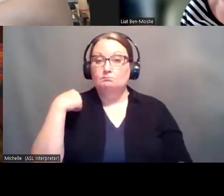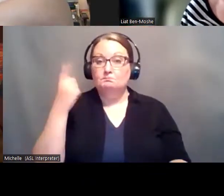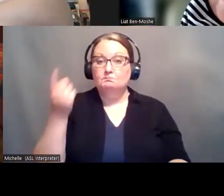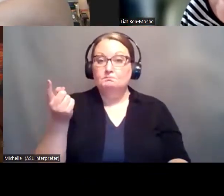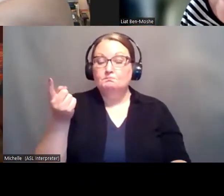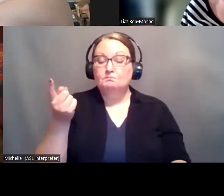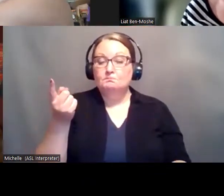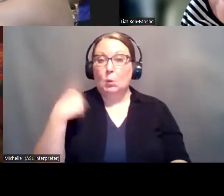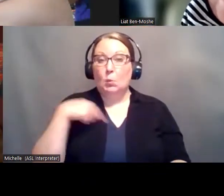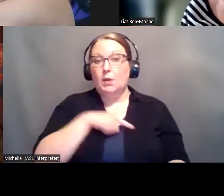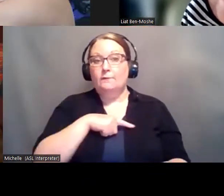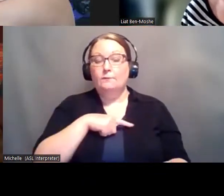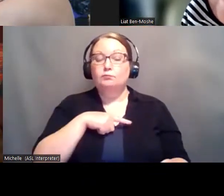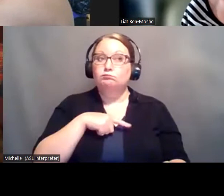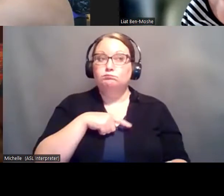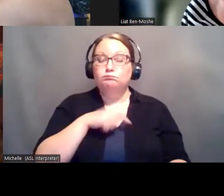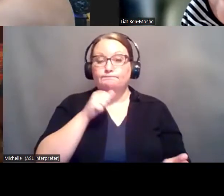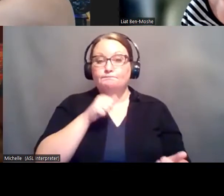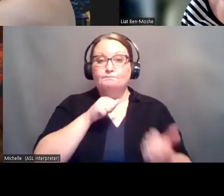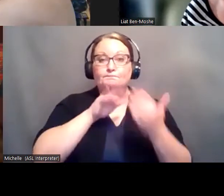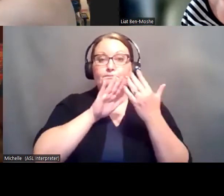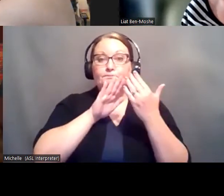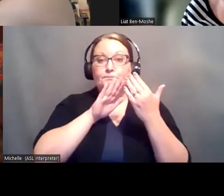we've encountered quite a few First Amendment-related